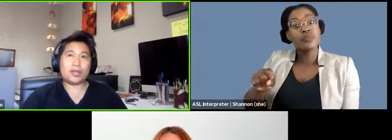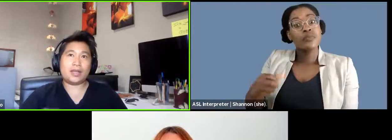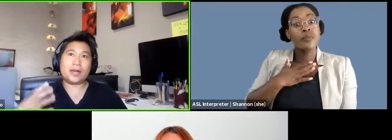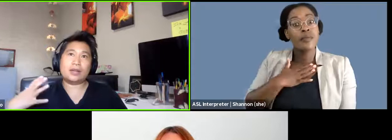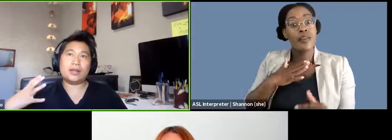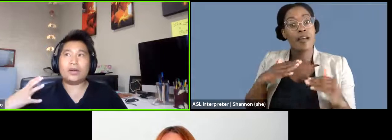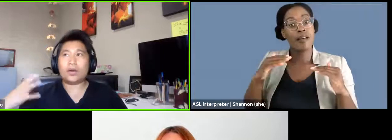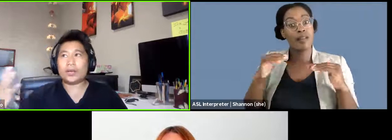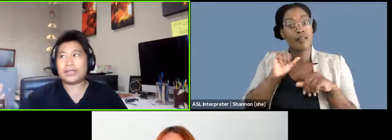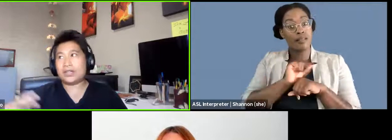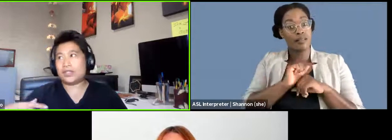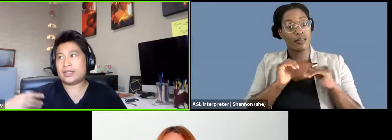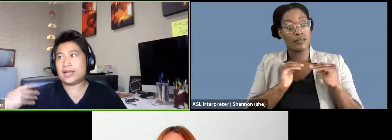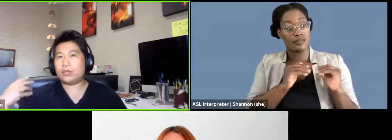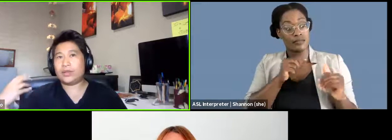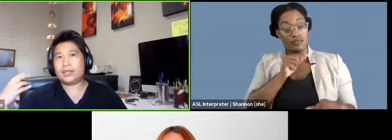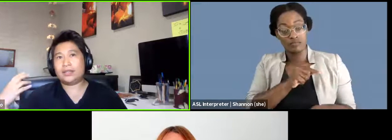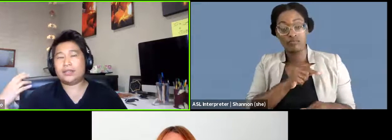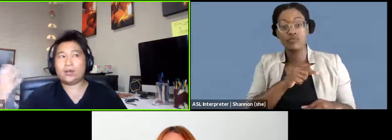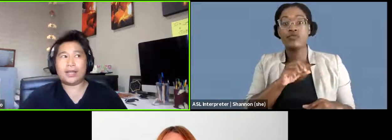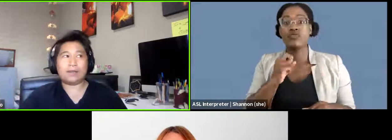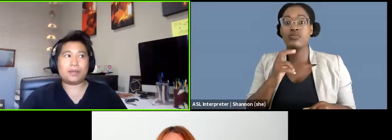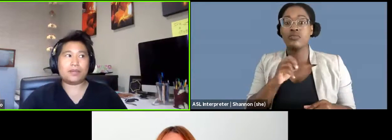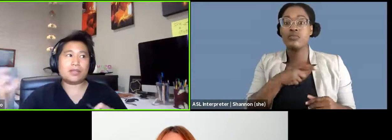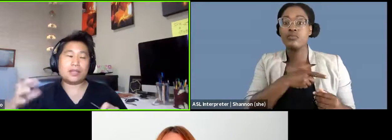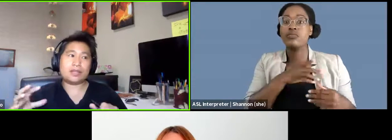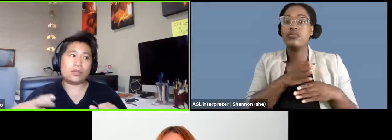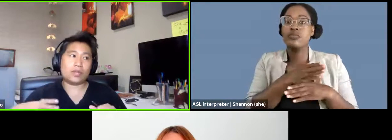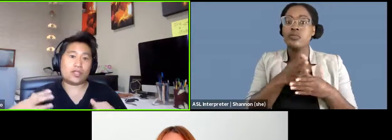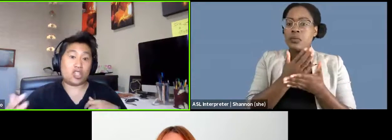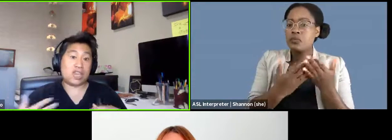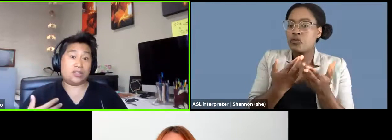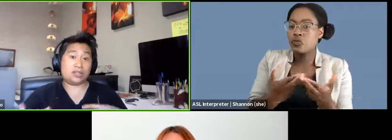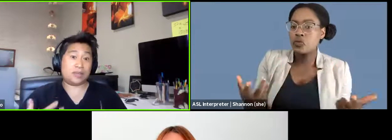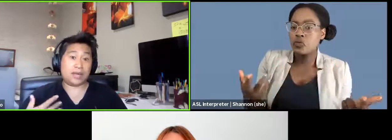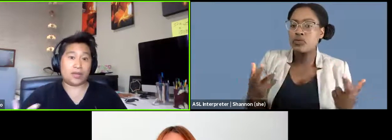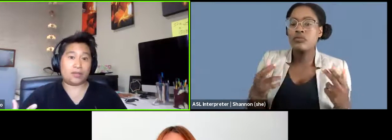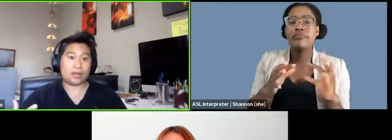think about organizations and how we can donate, but there is nothing that really changes behavior